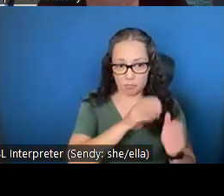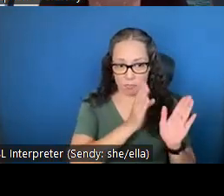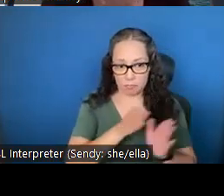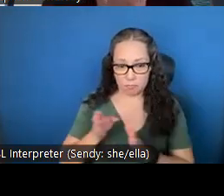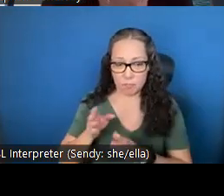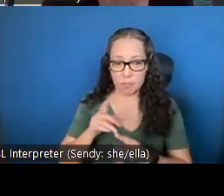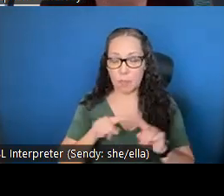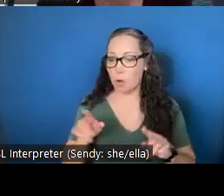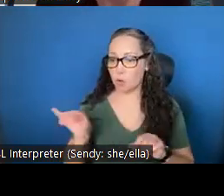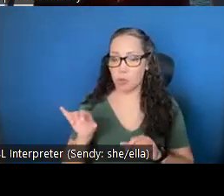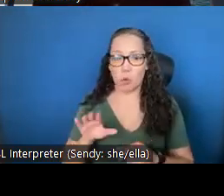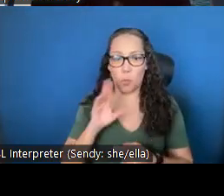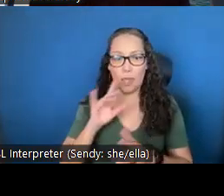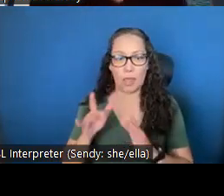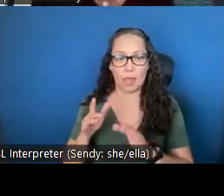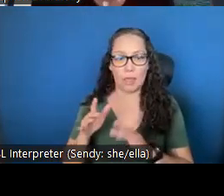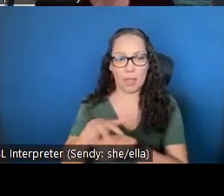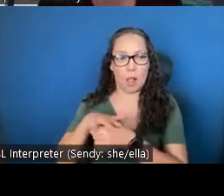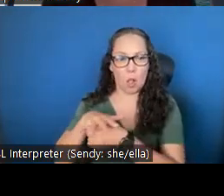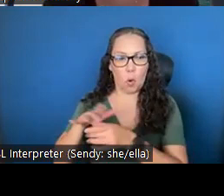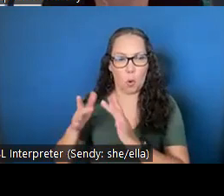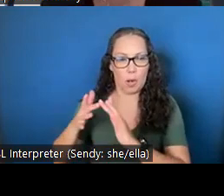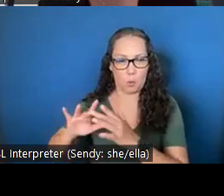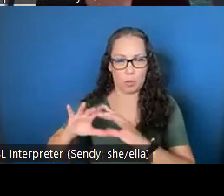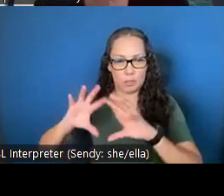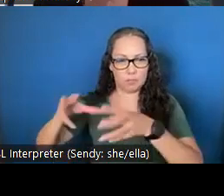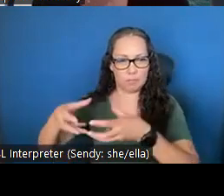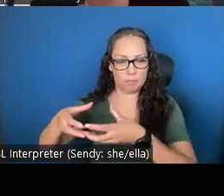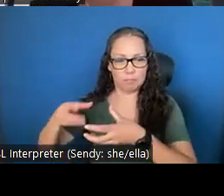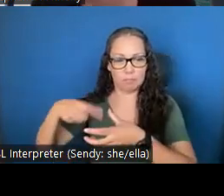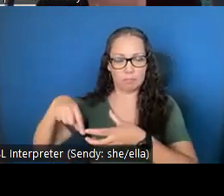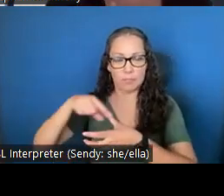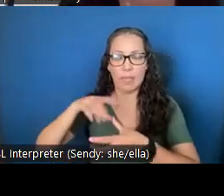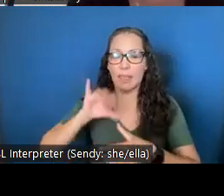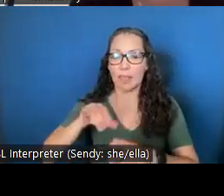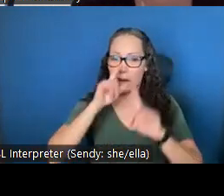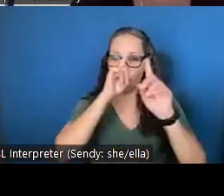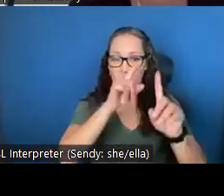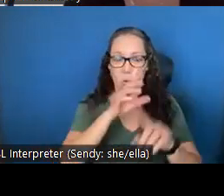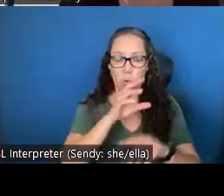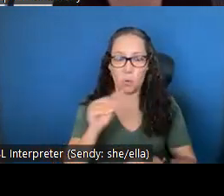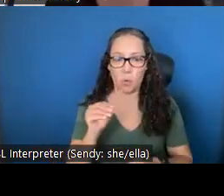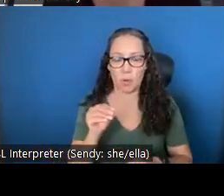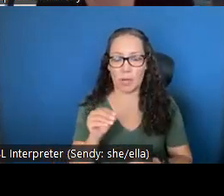networks so those um you know that goal outcomes and guiding principles for the business plan are